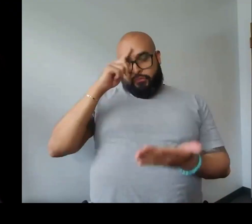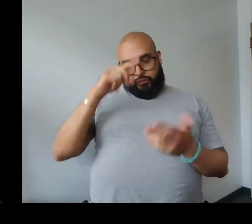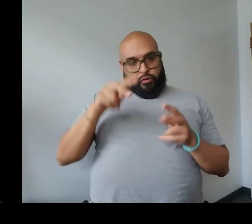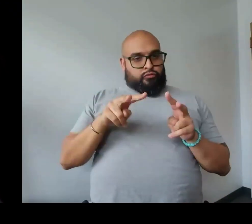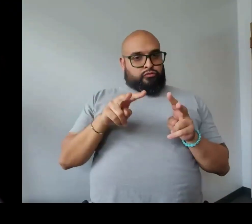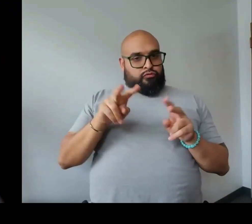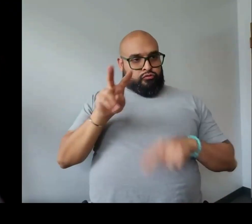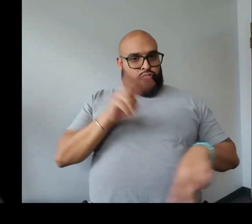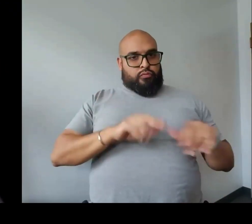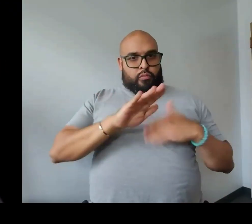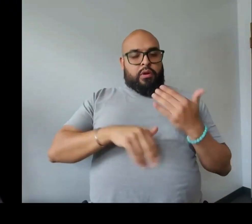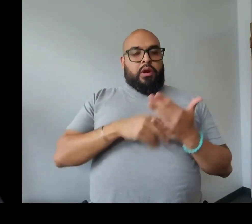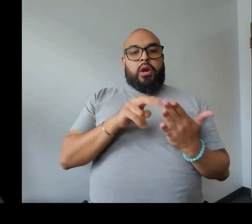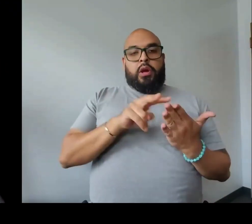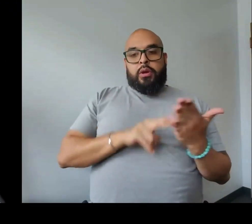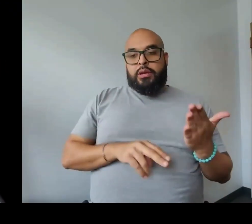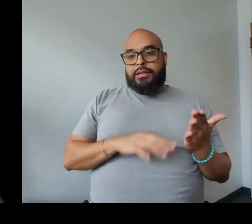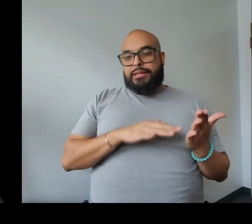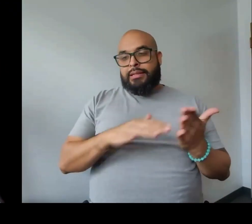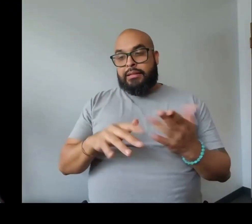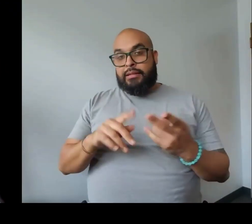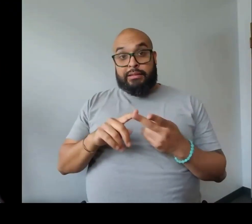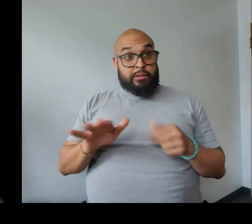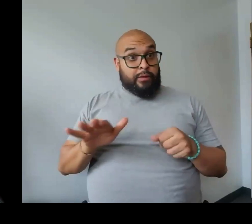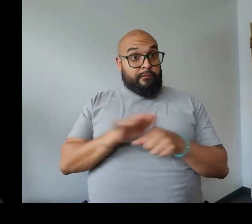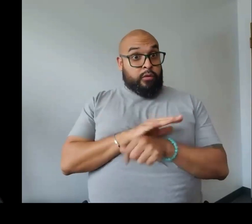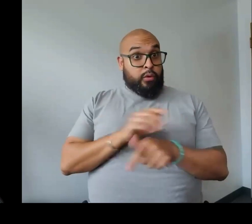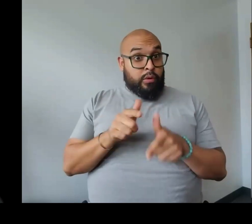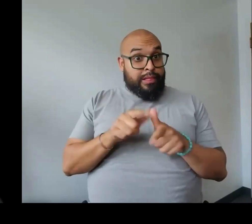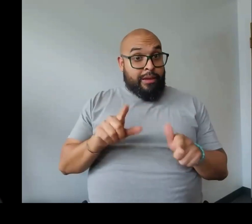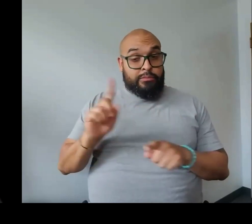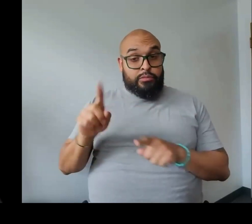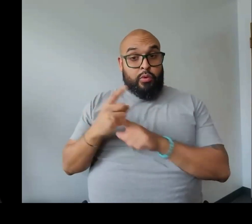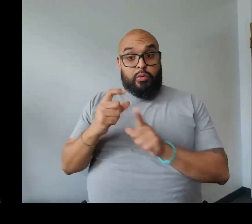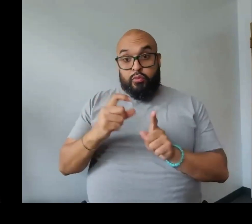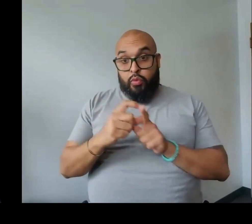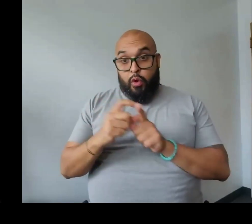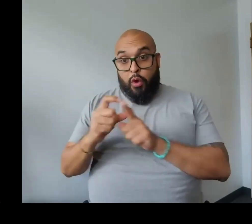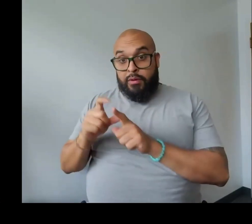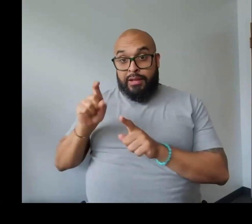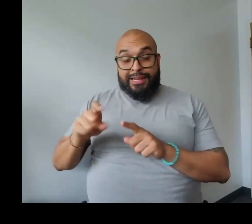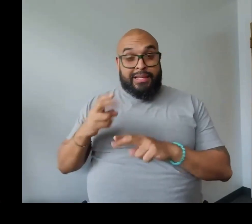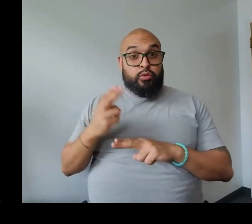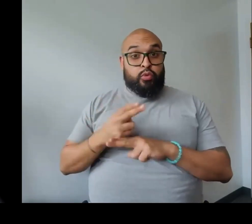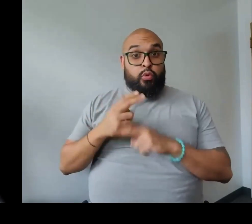Is it whole language? Do you just look at the word and learn it that way? Or do you have to use phonics, which sounded so dry to people?